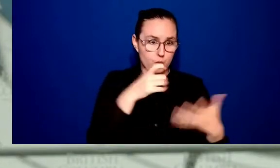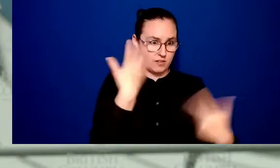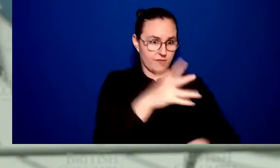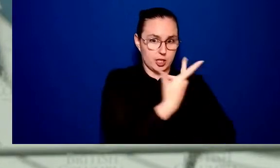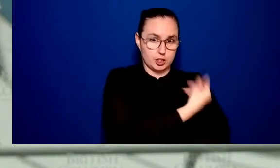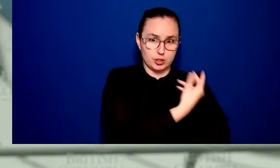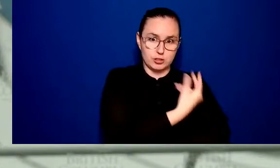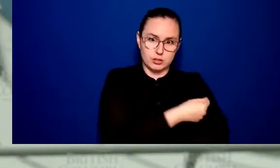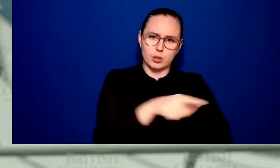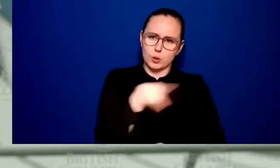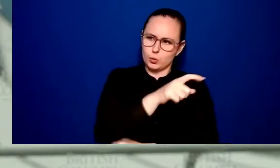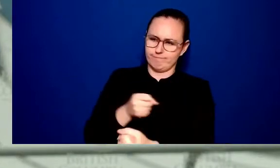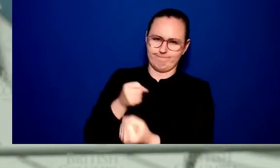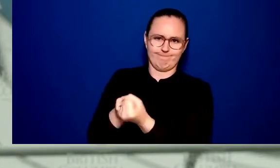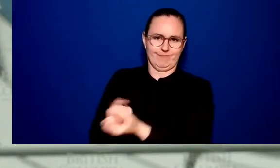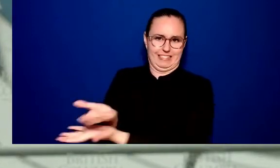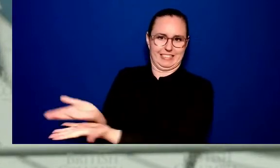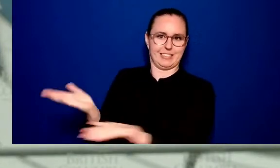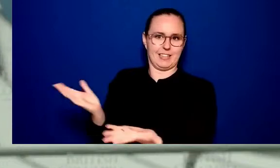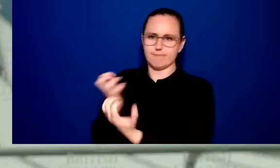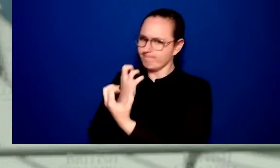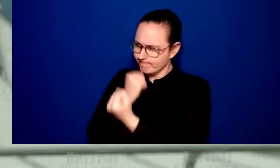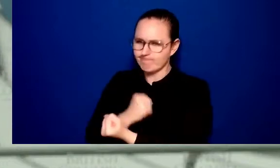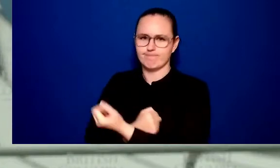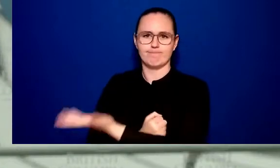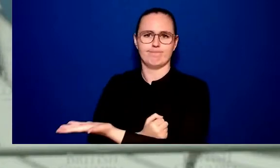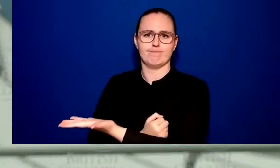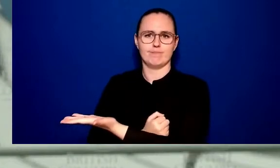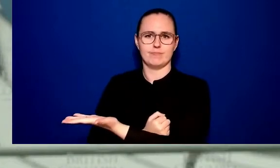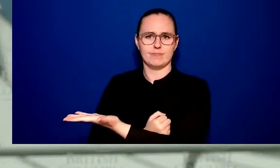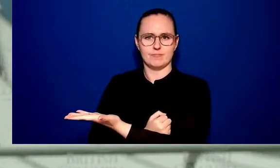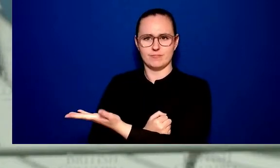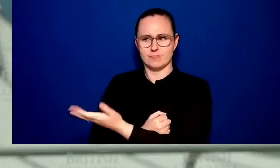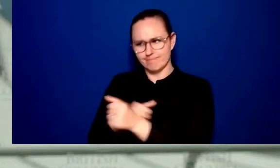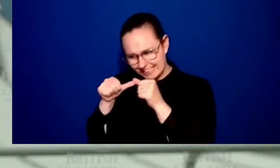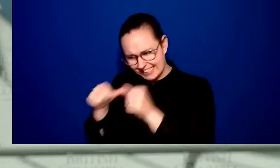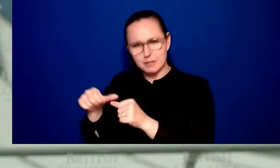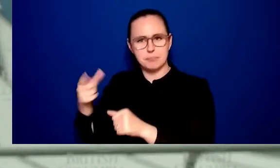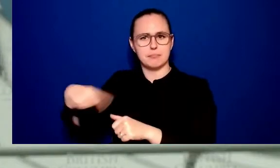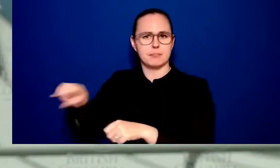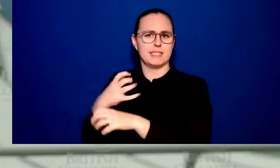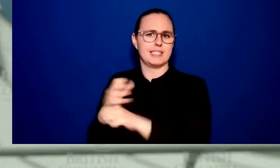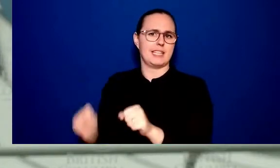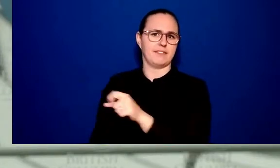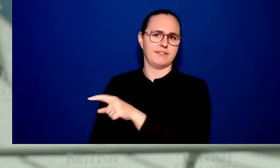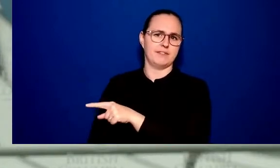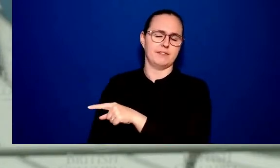as we weather this next phase of the storm. It is also important to know that this is